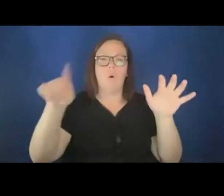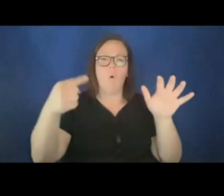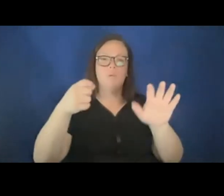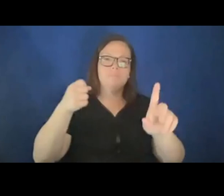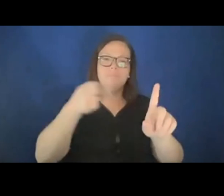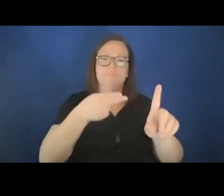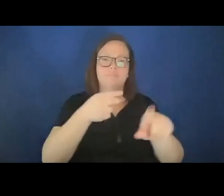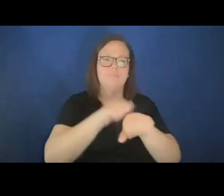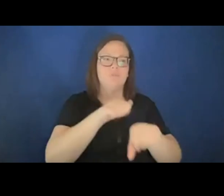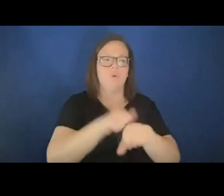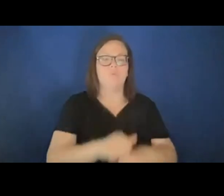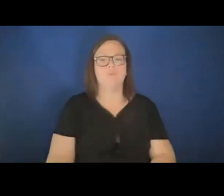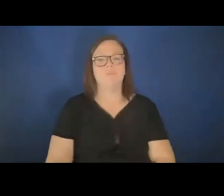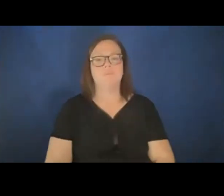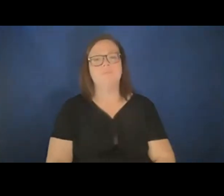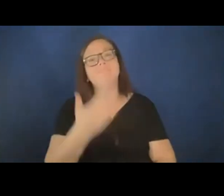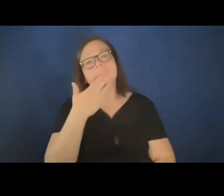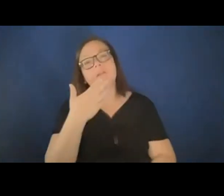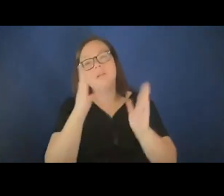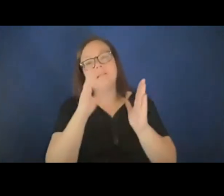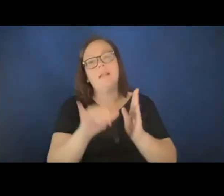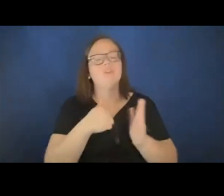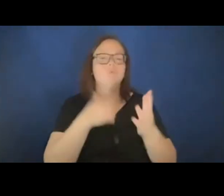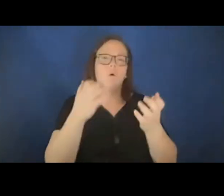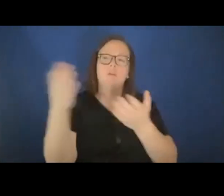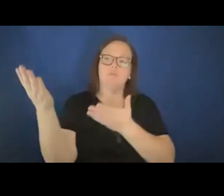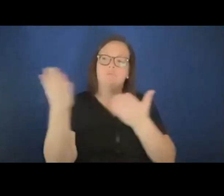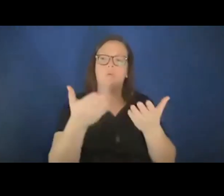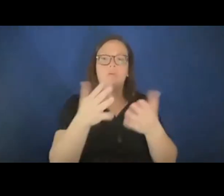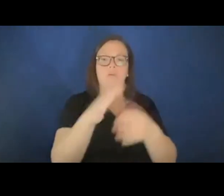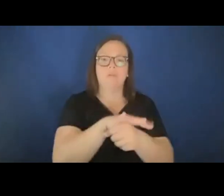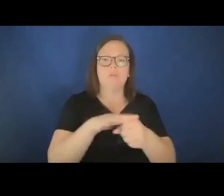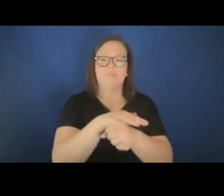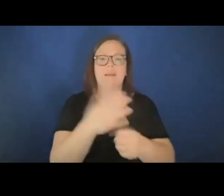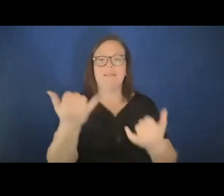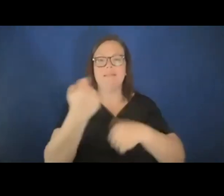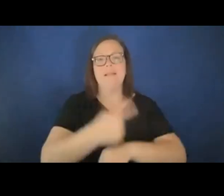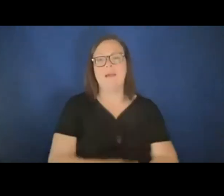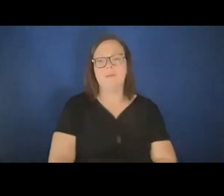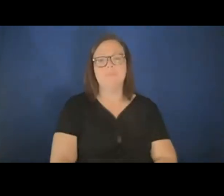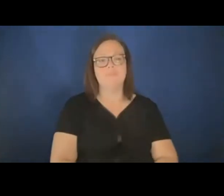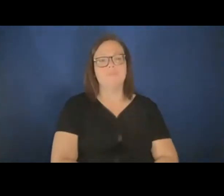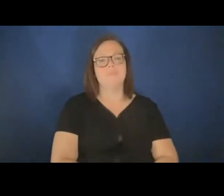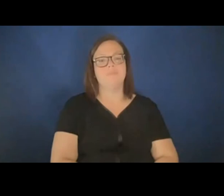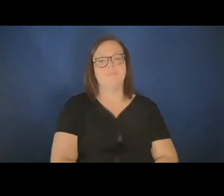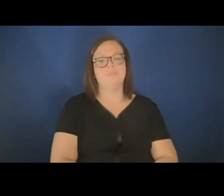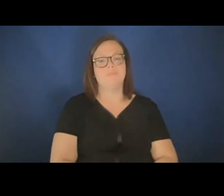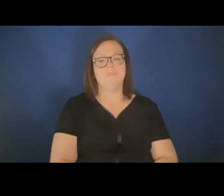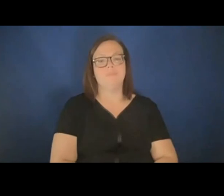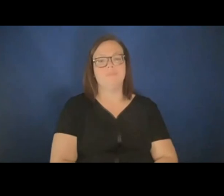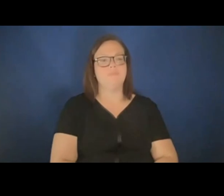listening to that. I just wanted to bring here into the room today. So this second poem